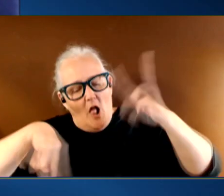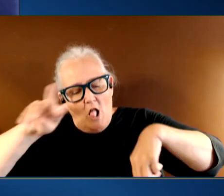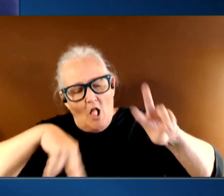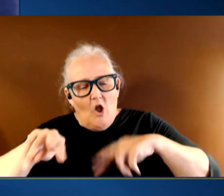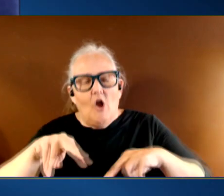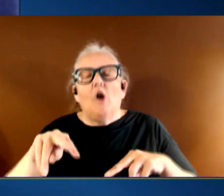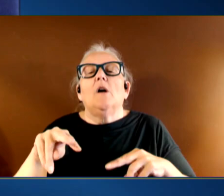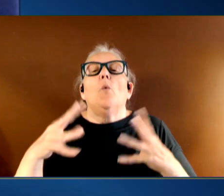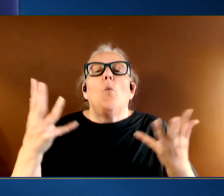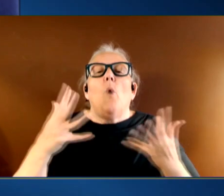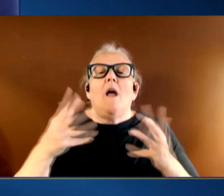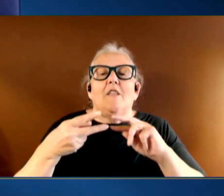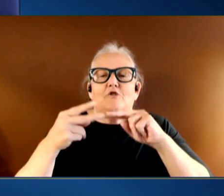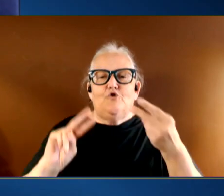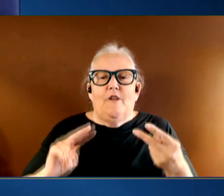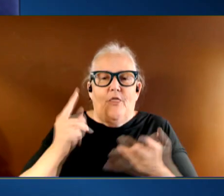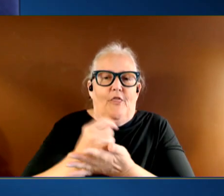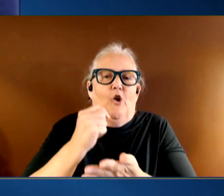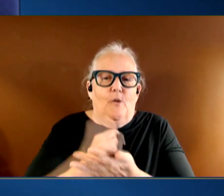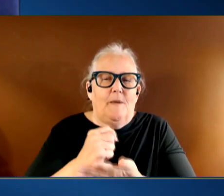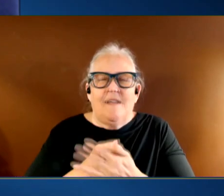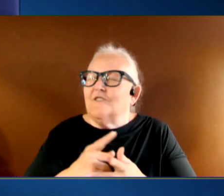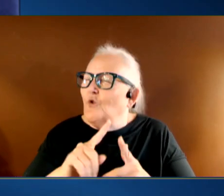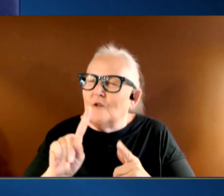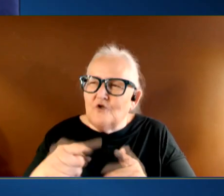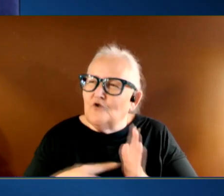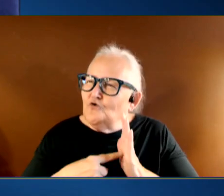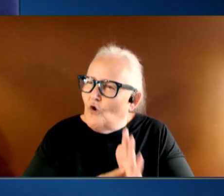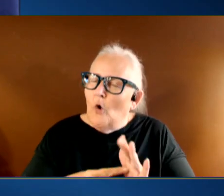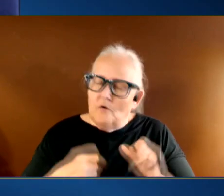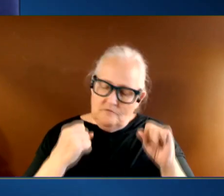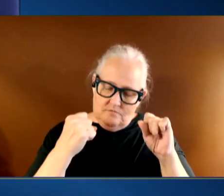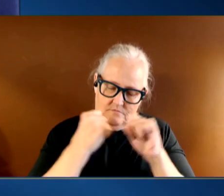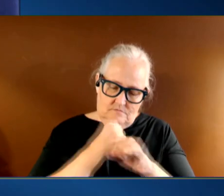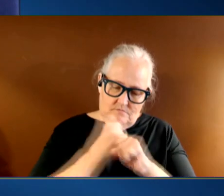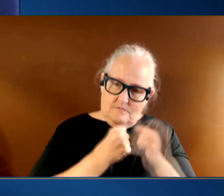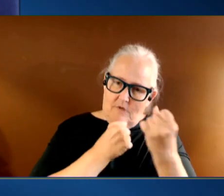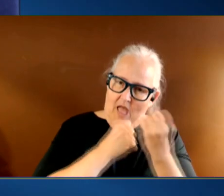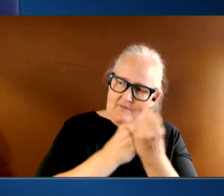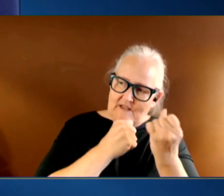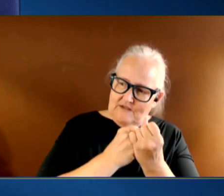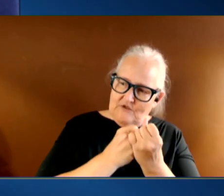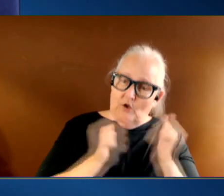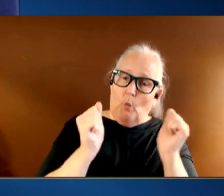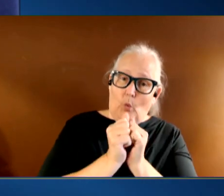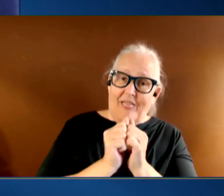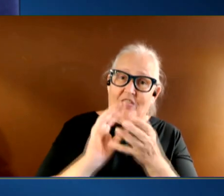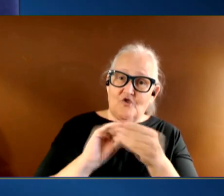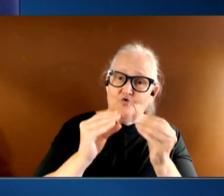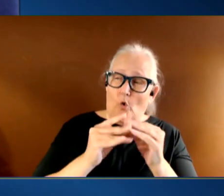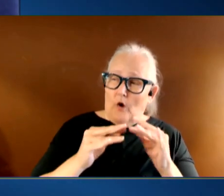all of that is a clear example of what advocacy with the story does and the outcome there.